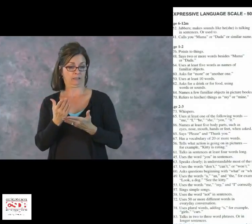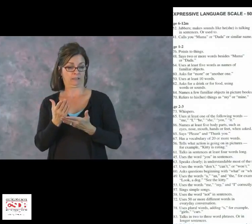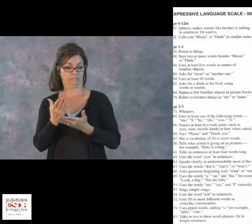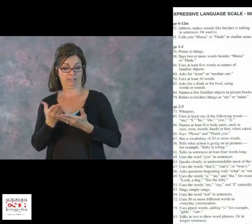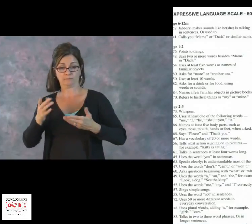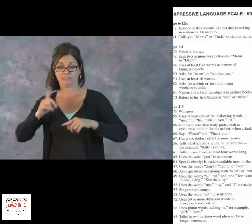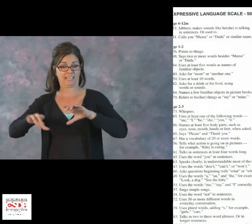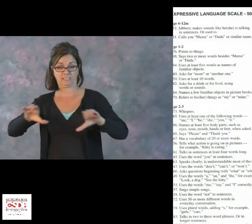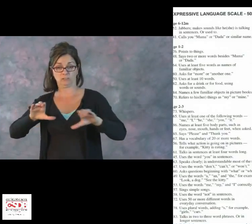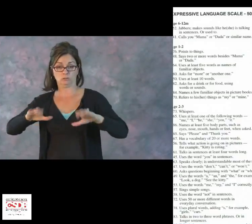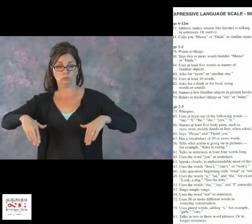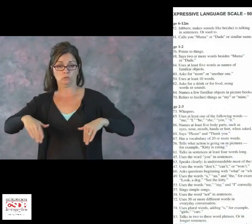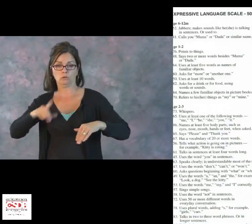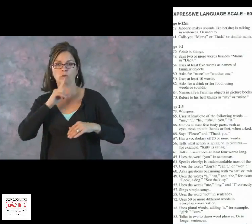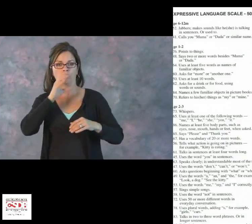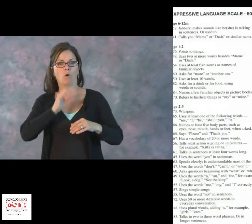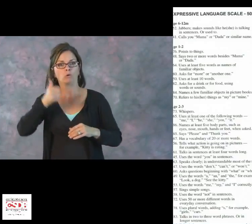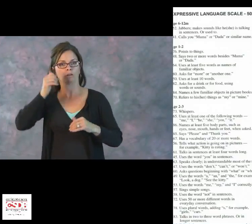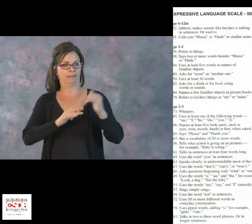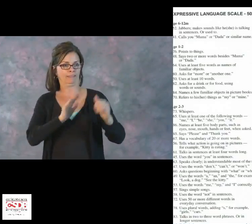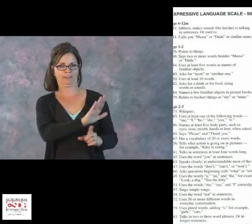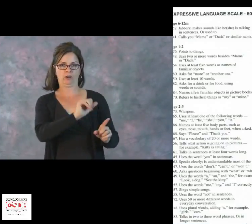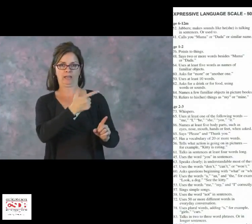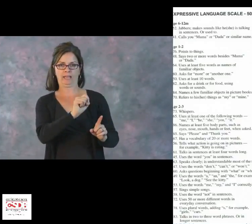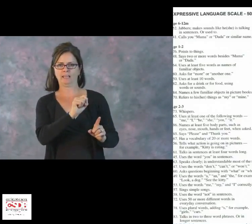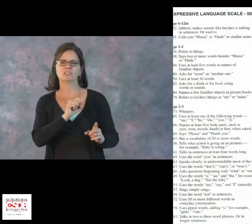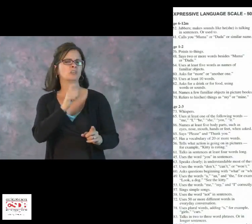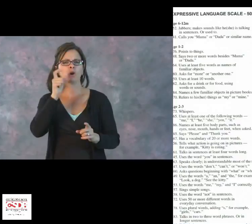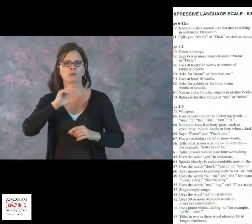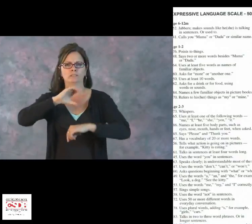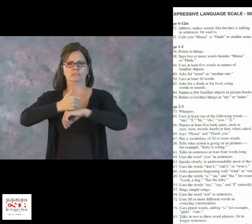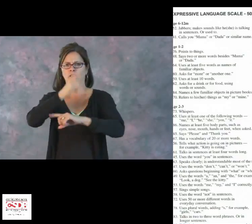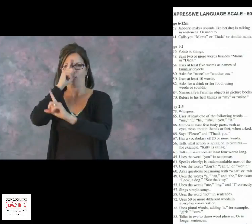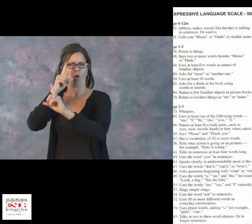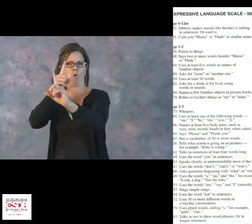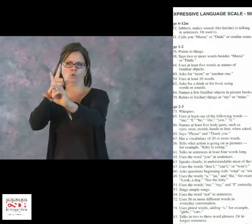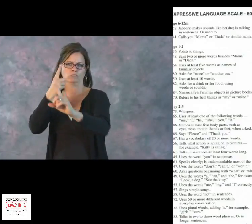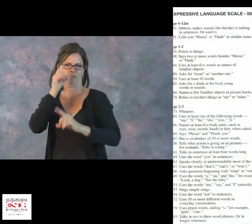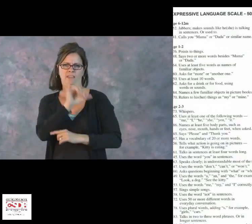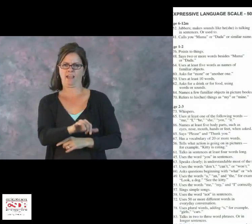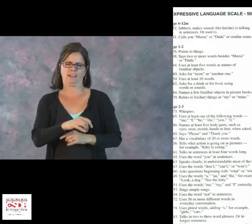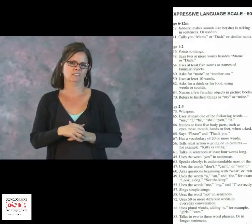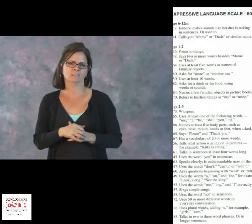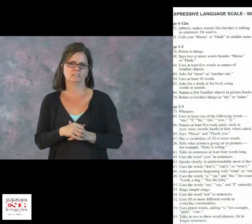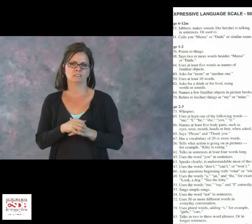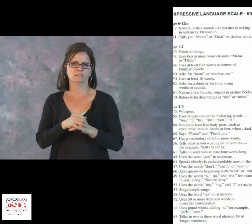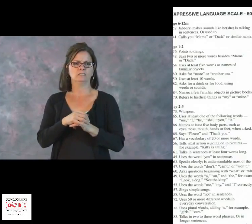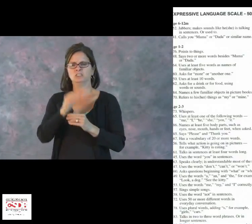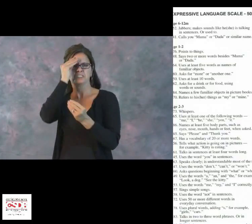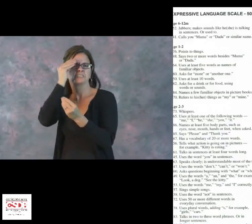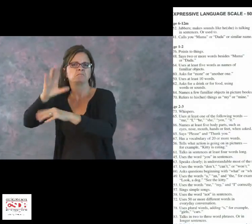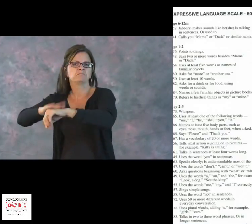chronological age, then there's really no need to develop goals above and beyond, just alerting to parents what might be coming up next